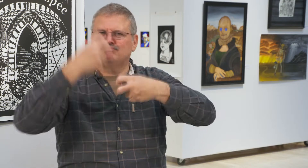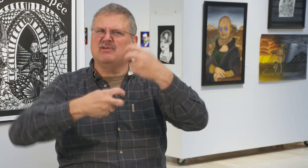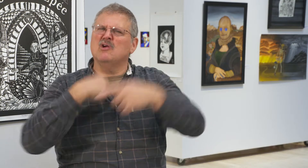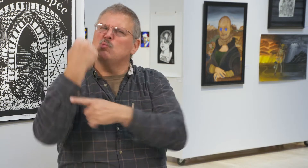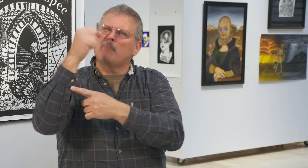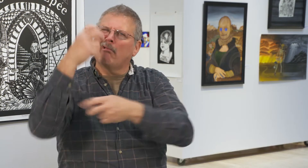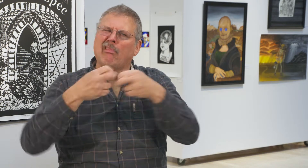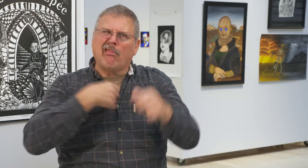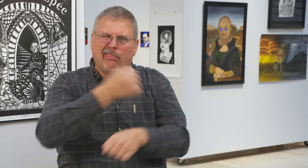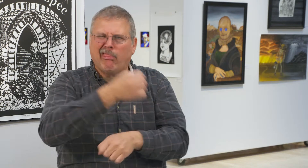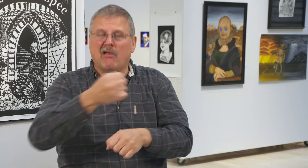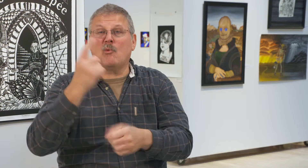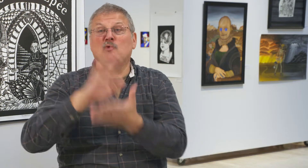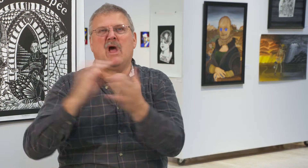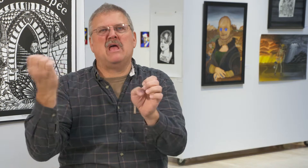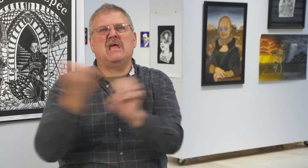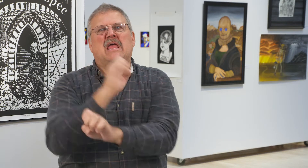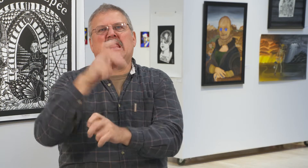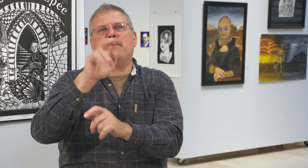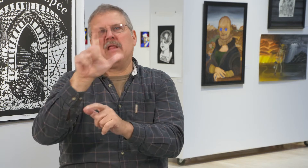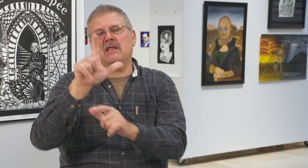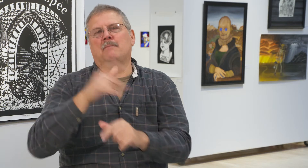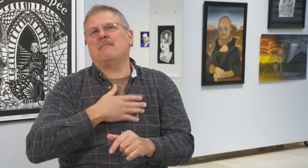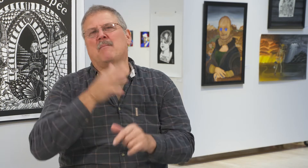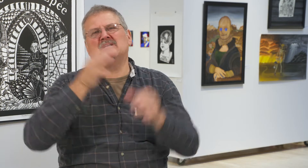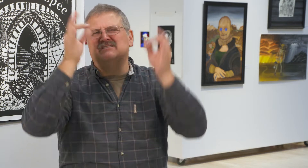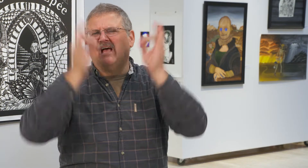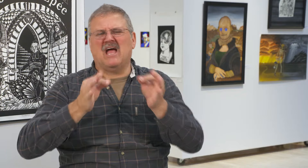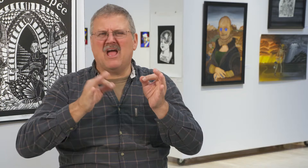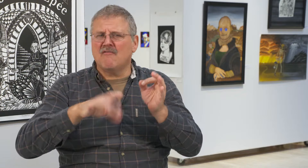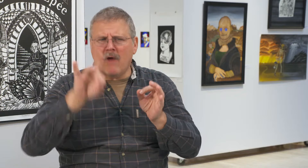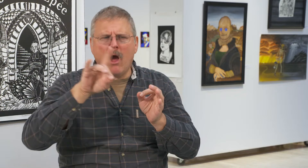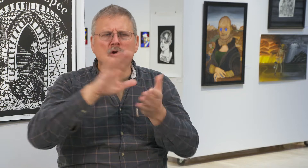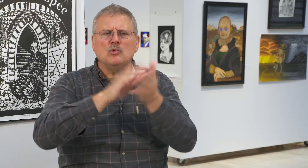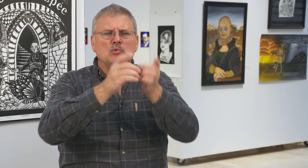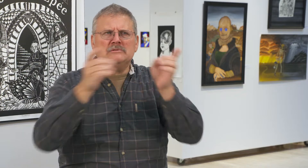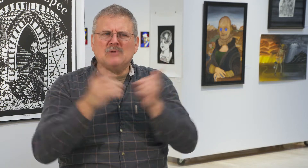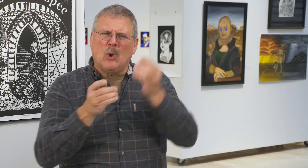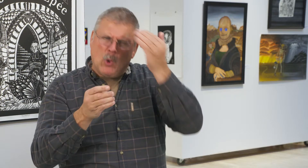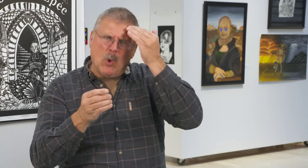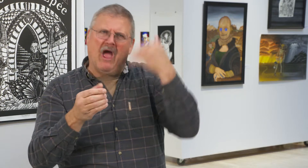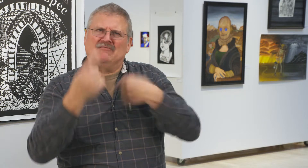I learned absolutely nothing and had problems with rebellion. After I was expelled from one school, my parents decided to find a school district